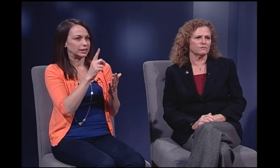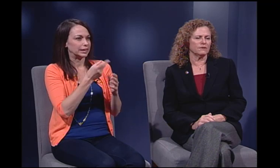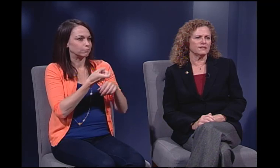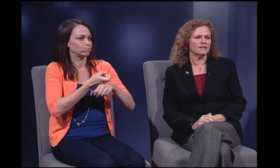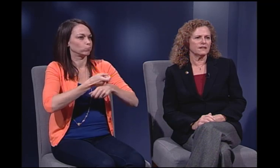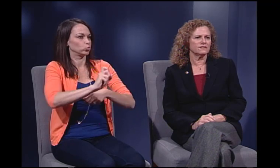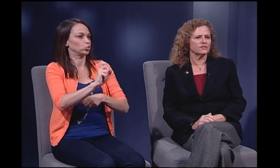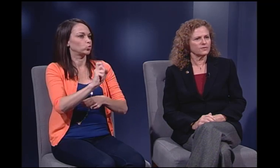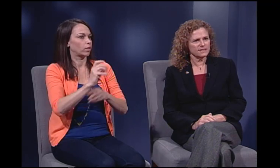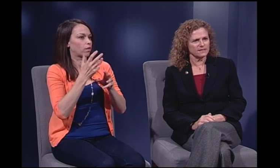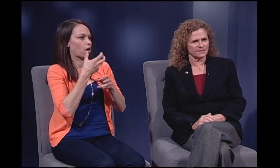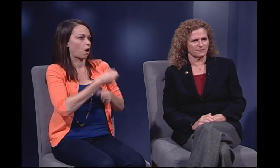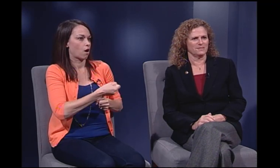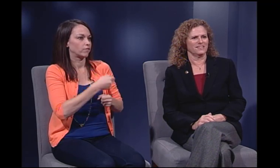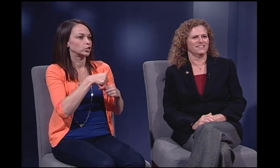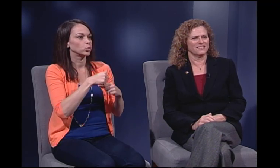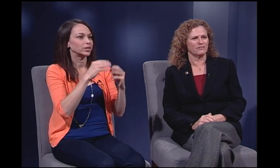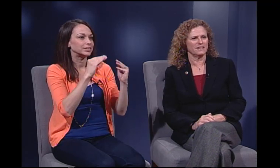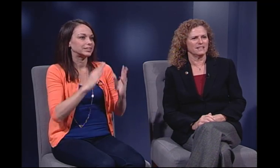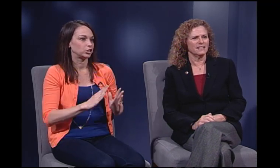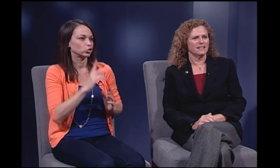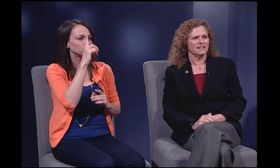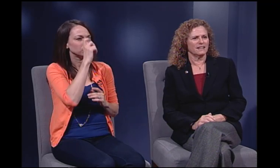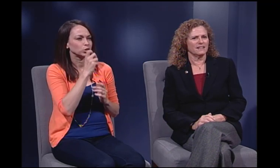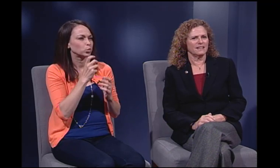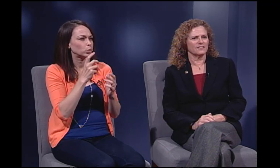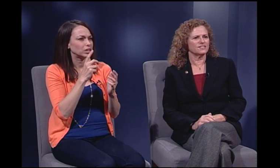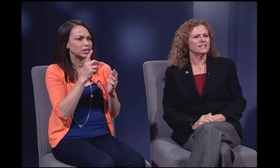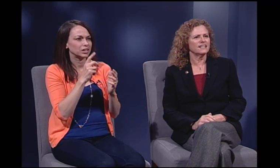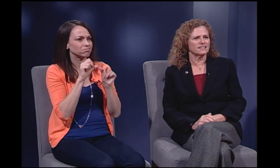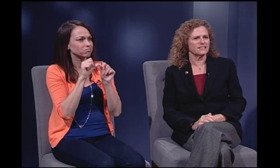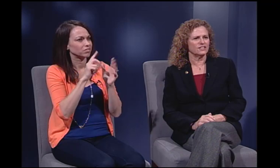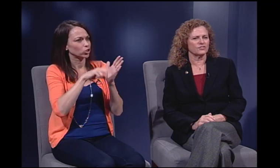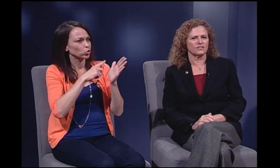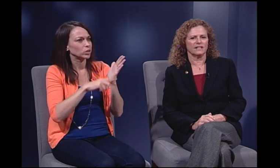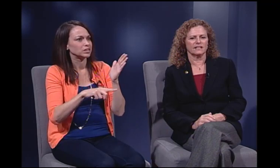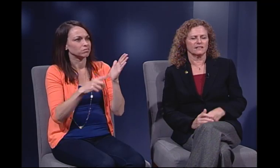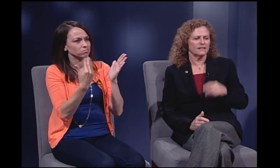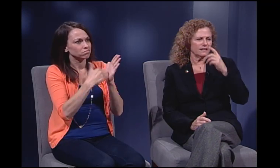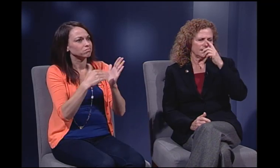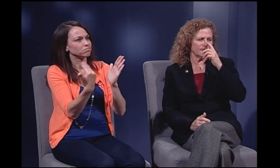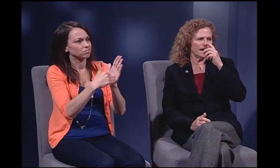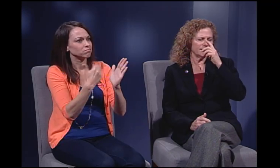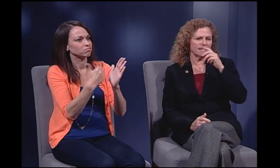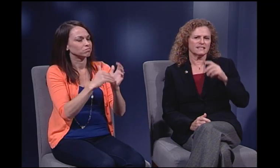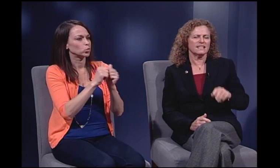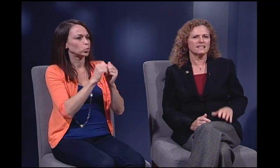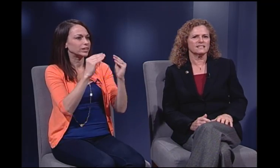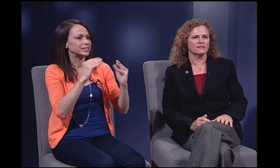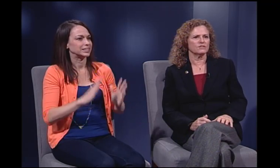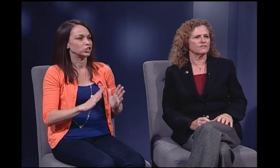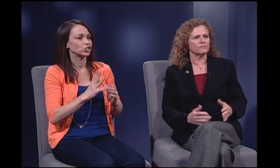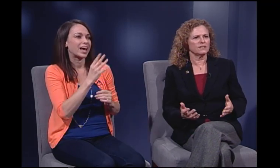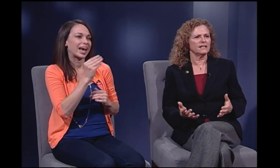by the constant criticisms that we have seen to teachers. And the high stakes testing which has implied